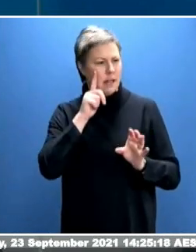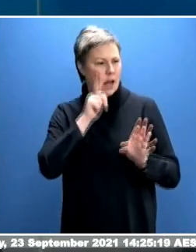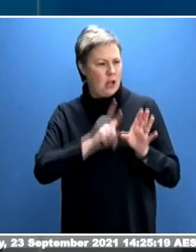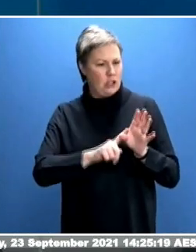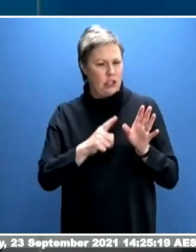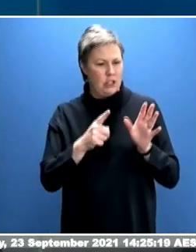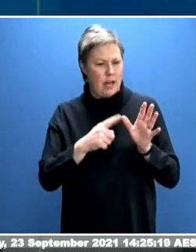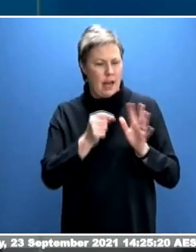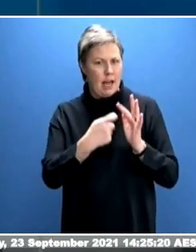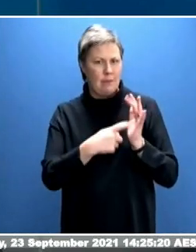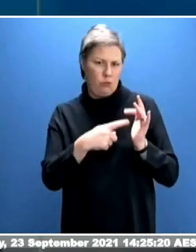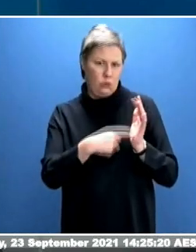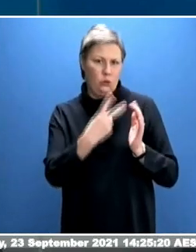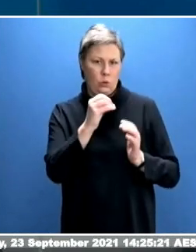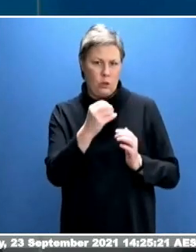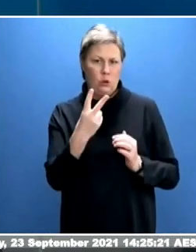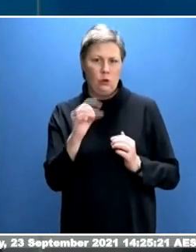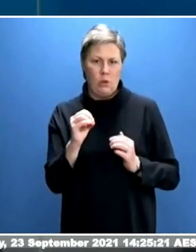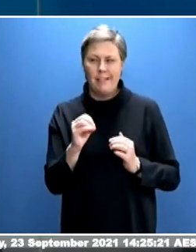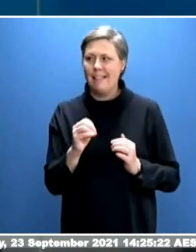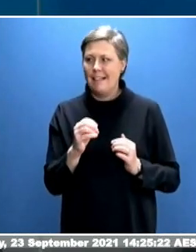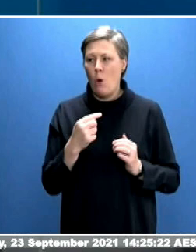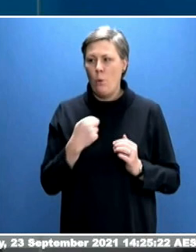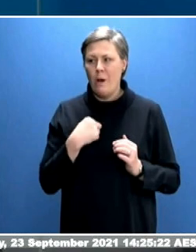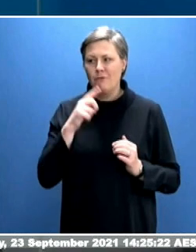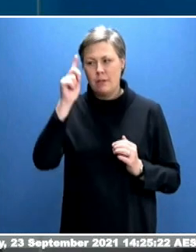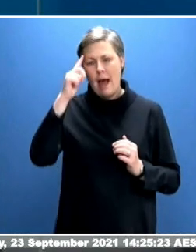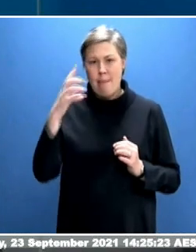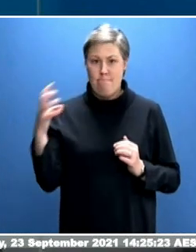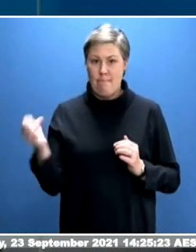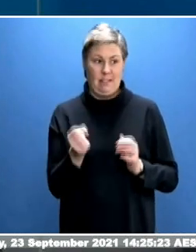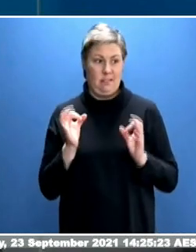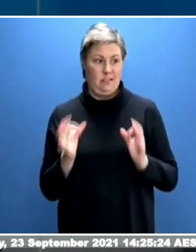absolutely clear to me that we needed to make a decision to put in place a program